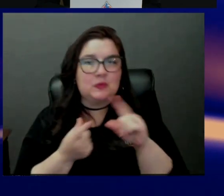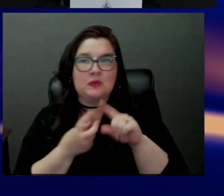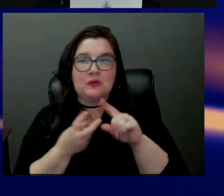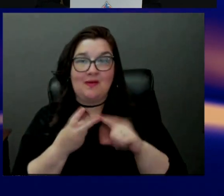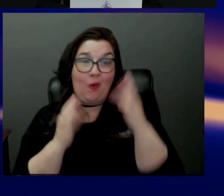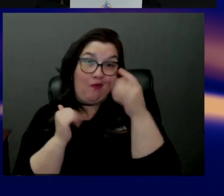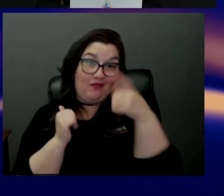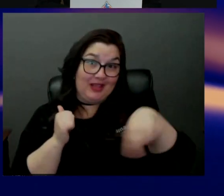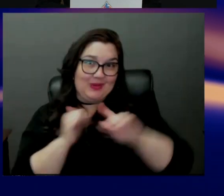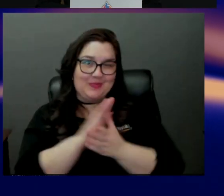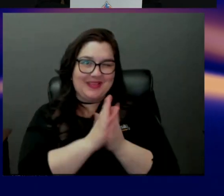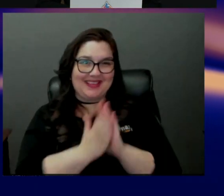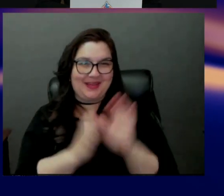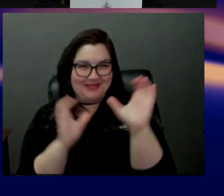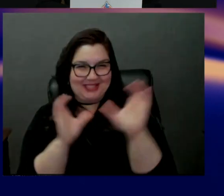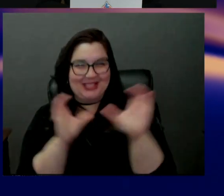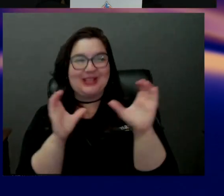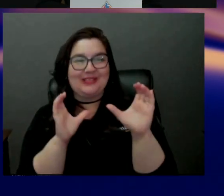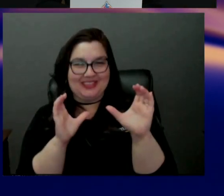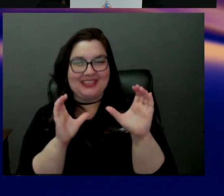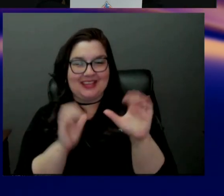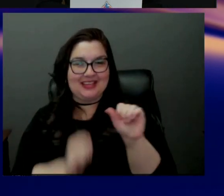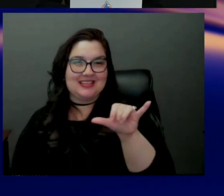as a SysOps Administrator associate.